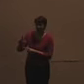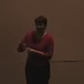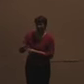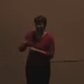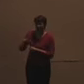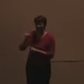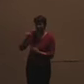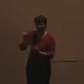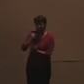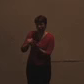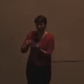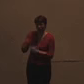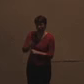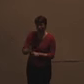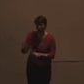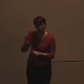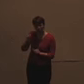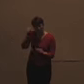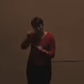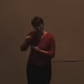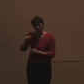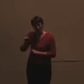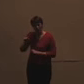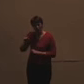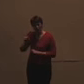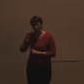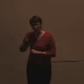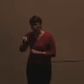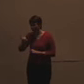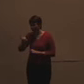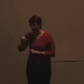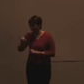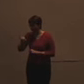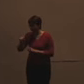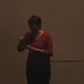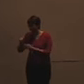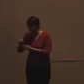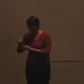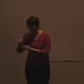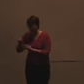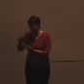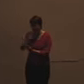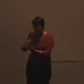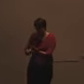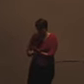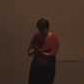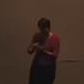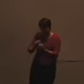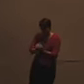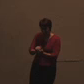And you remember, Toyo Ito designed library for Tama Art University, with many, many art.